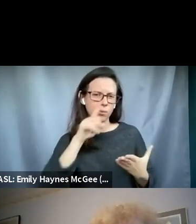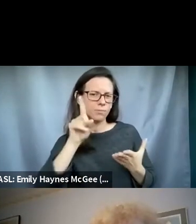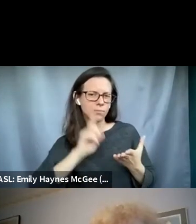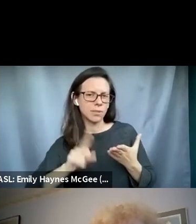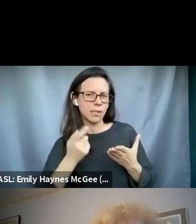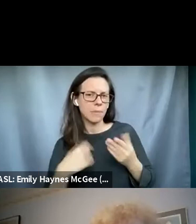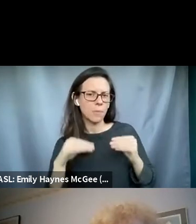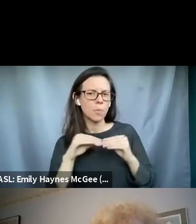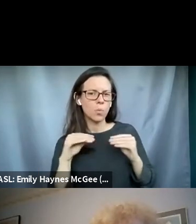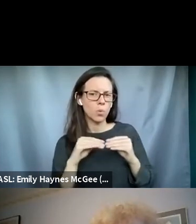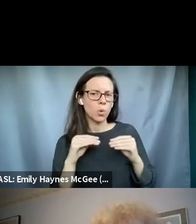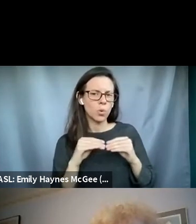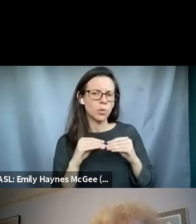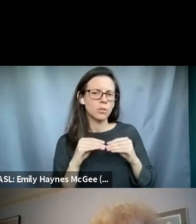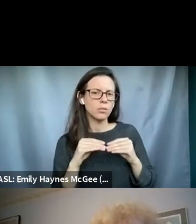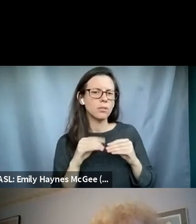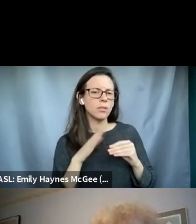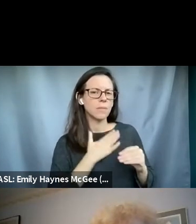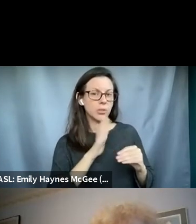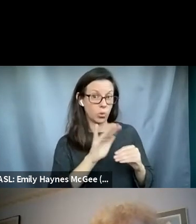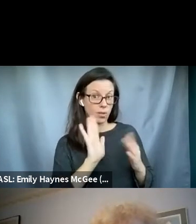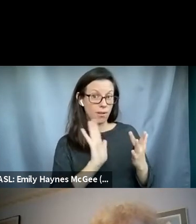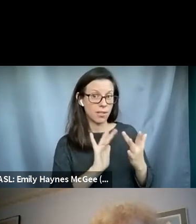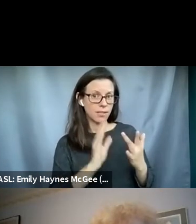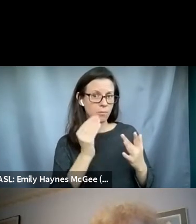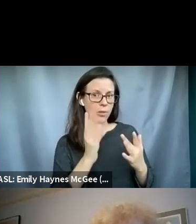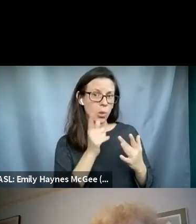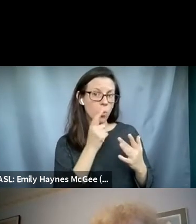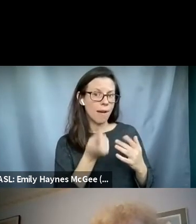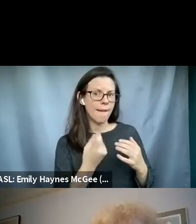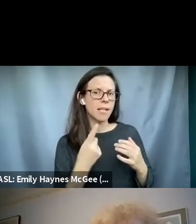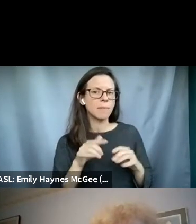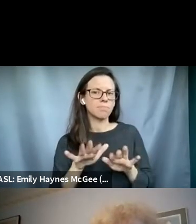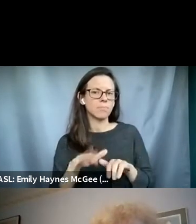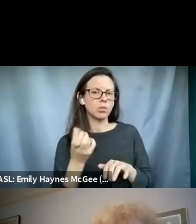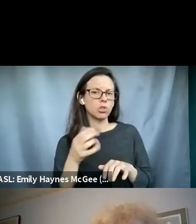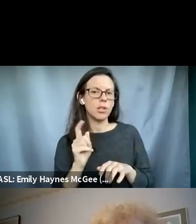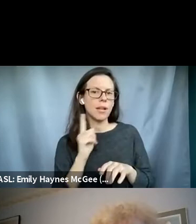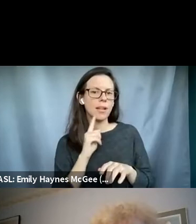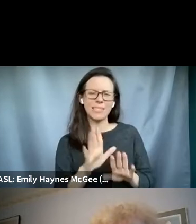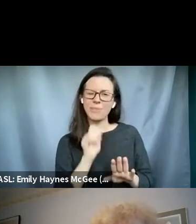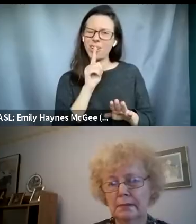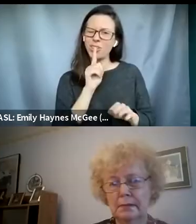Please make sure you put your contact information in the chat because I'm not 100% sure but